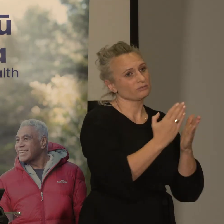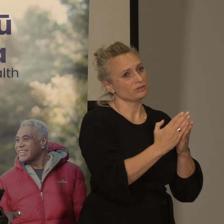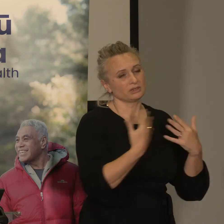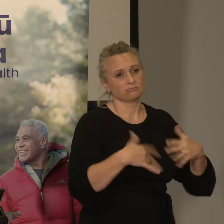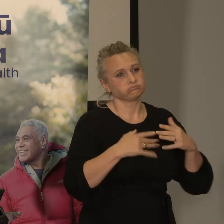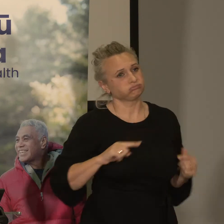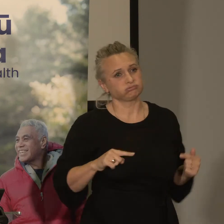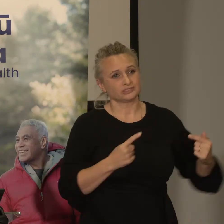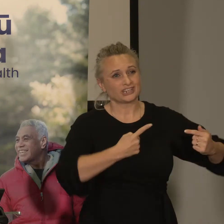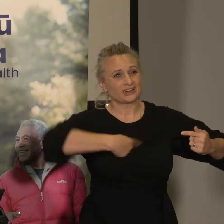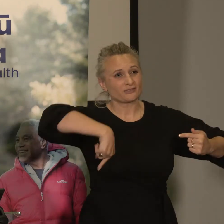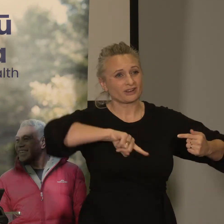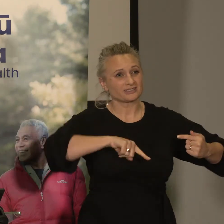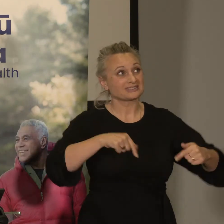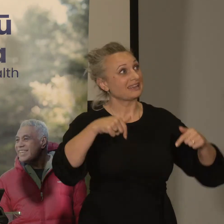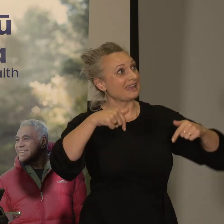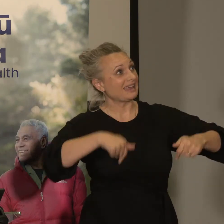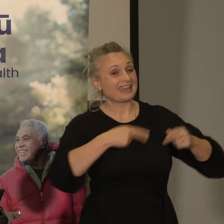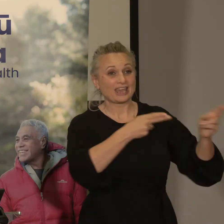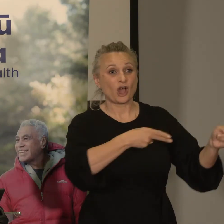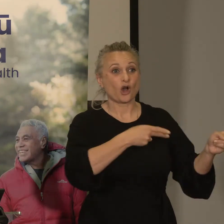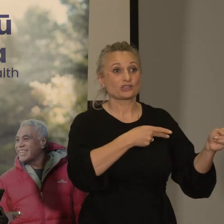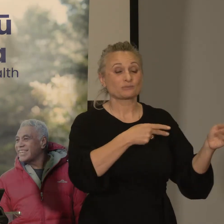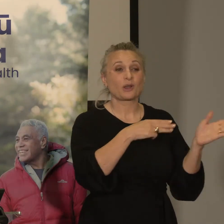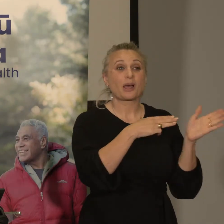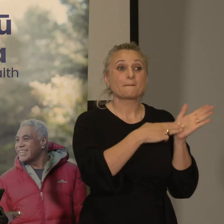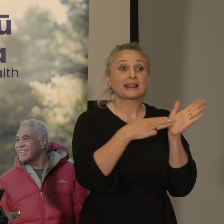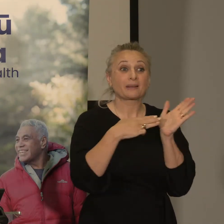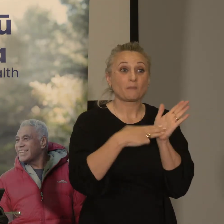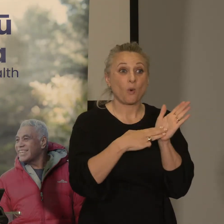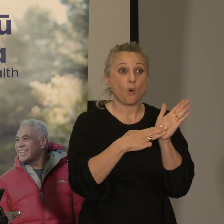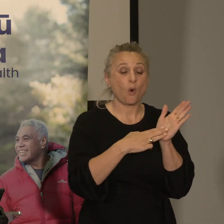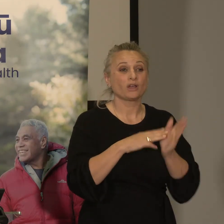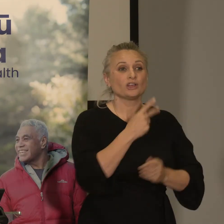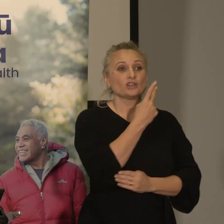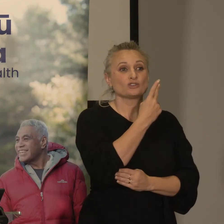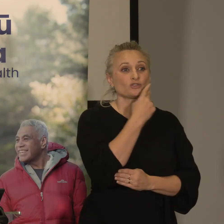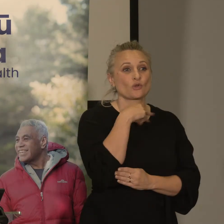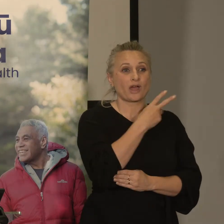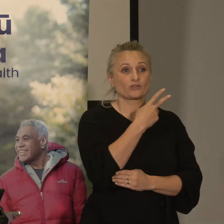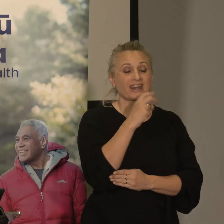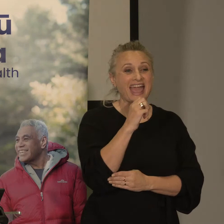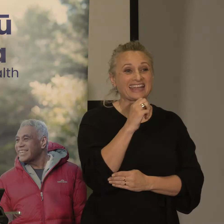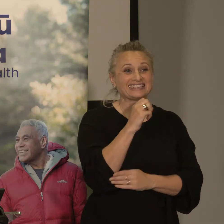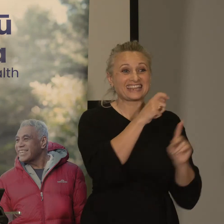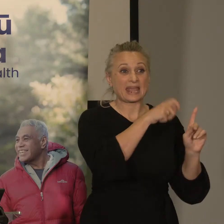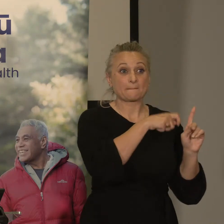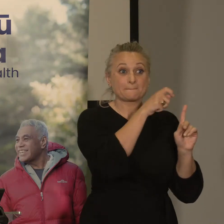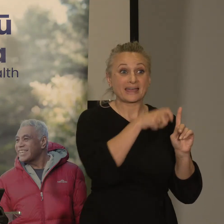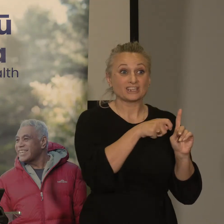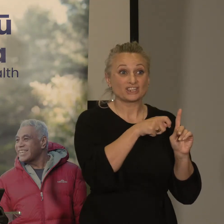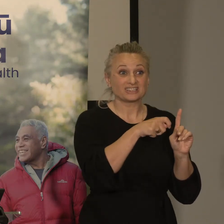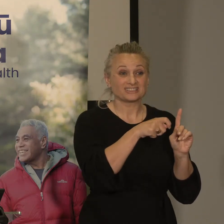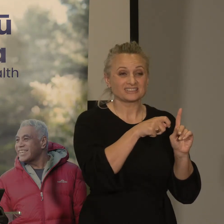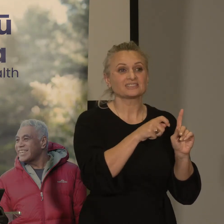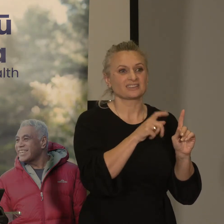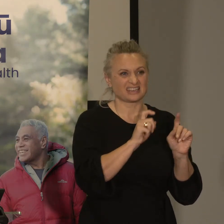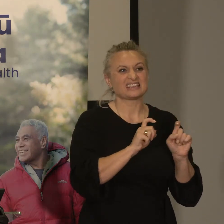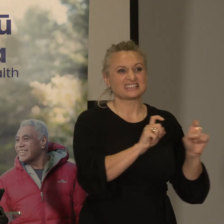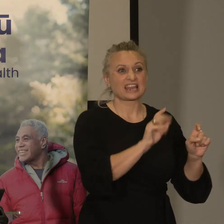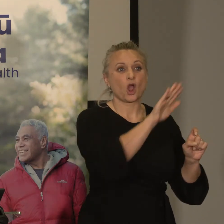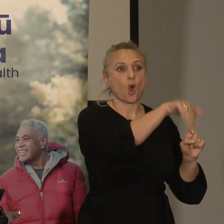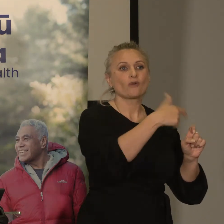remains a real challenge. Here